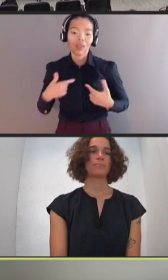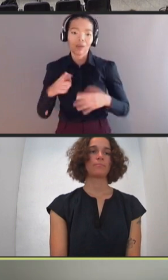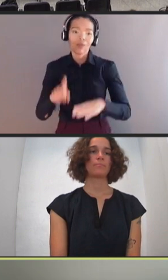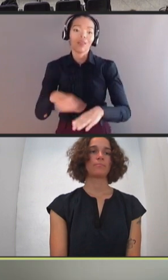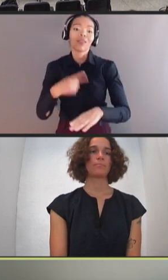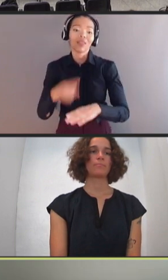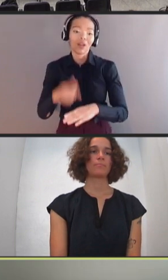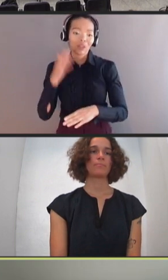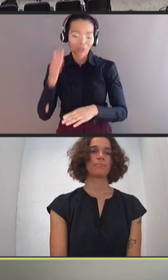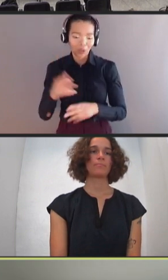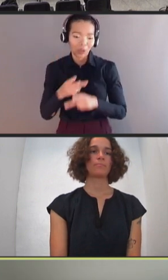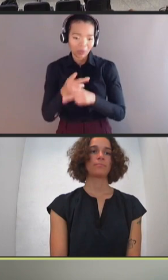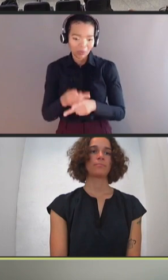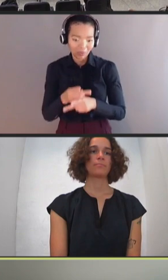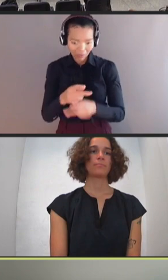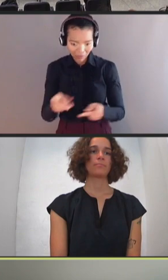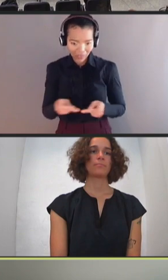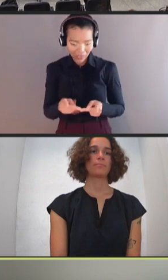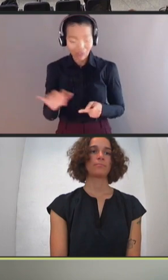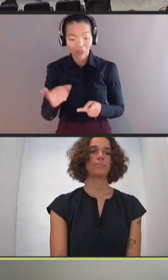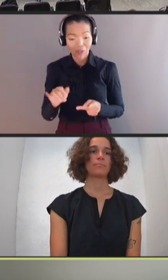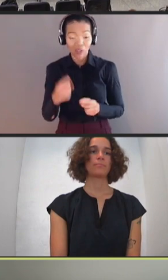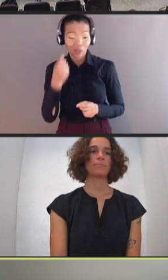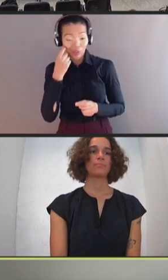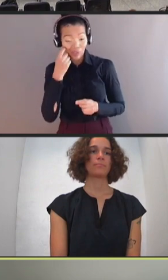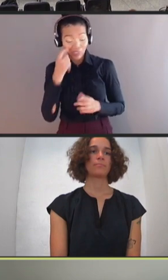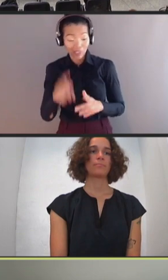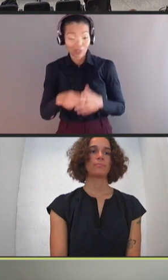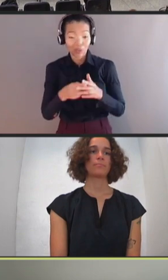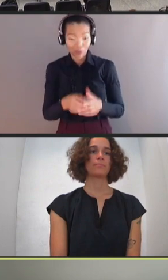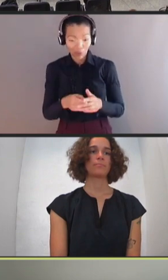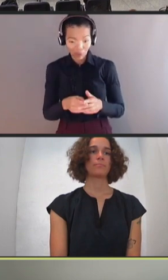And we just launched a series of focus group discussions where we will learn